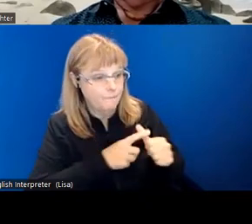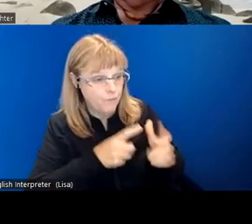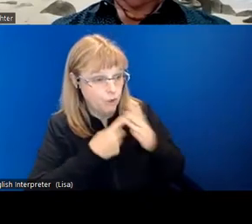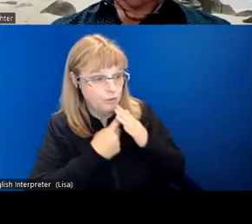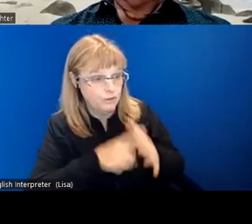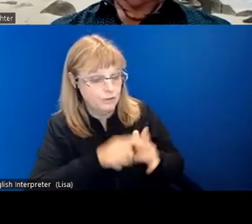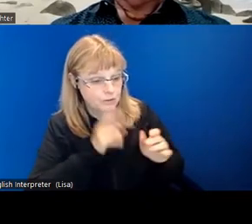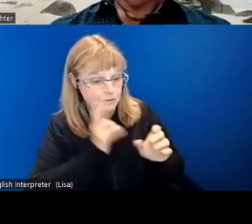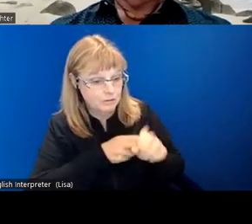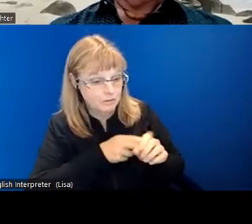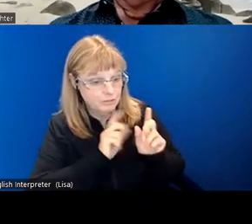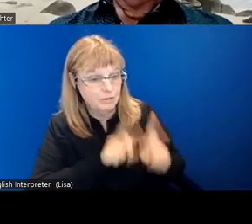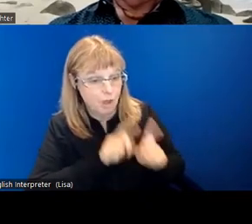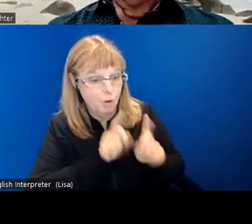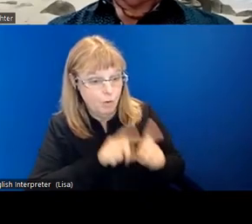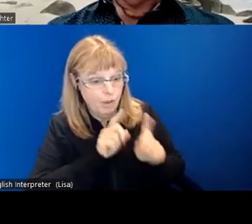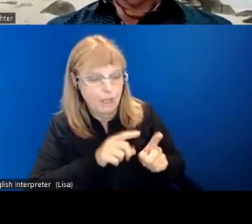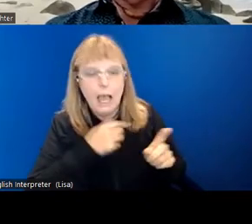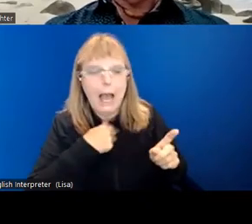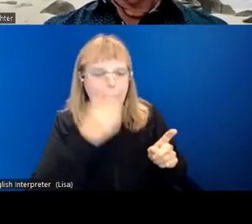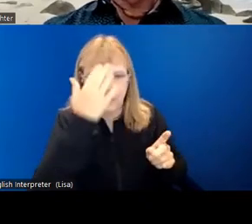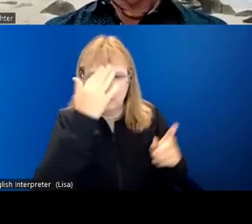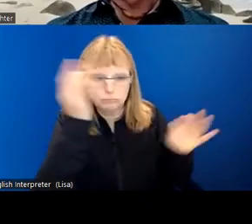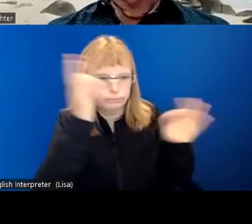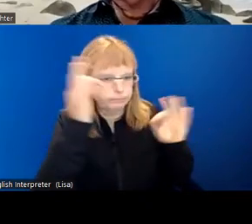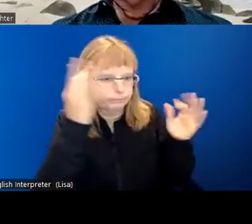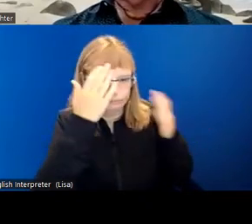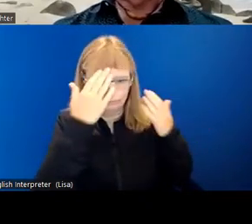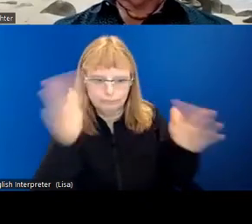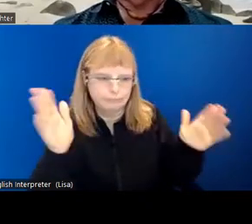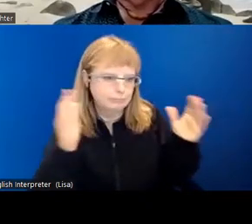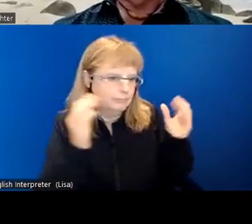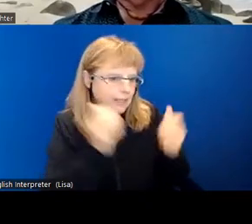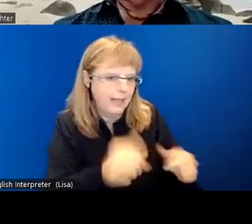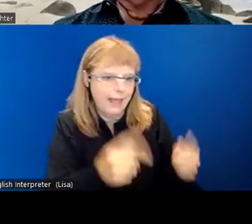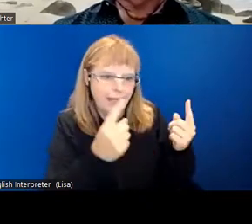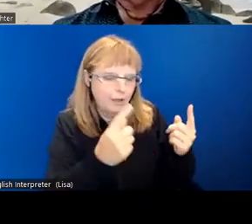and it was really... And I know, Adrienne, you do a very good job